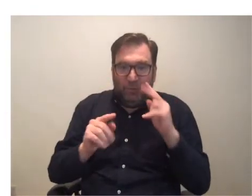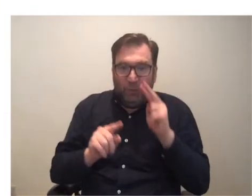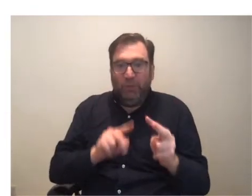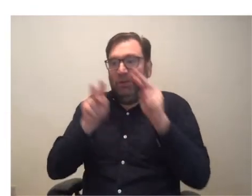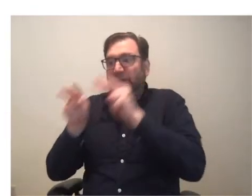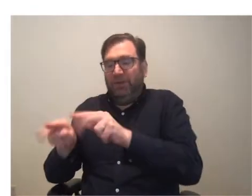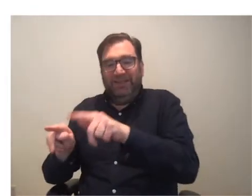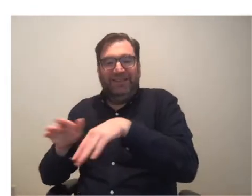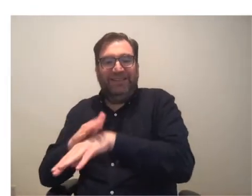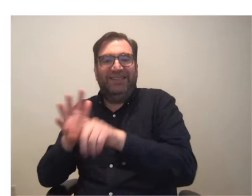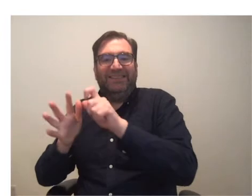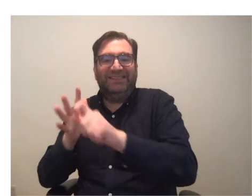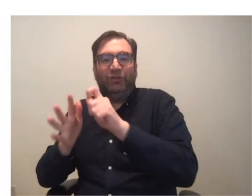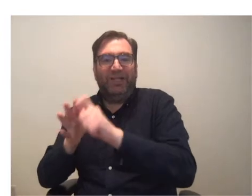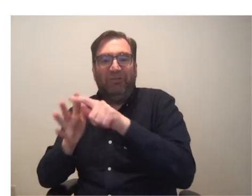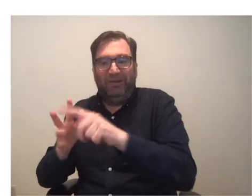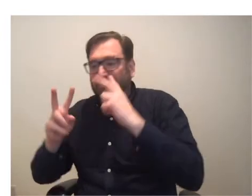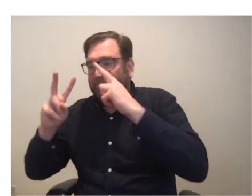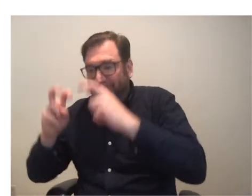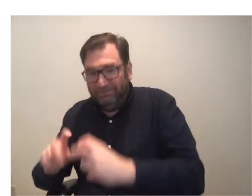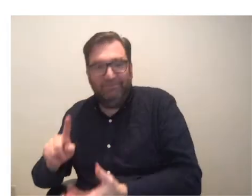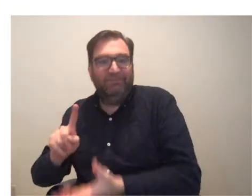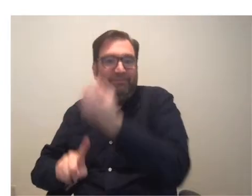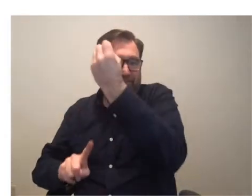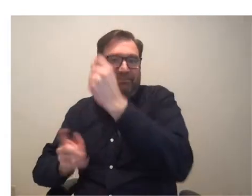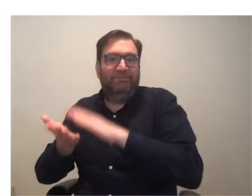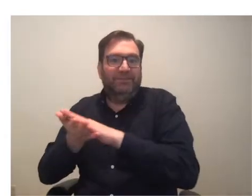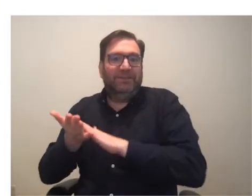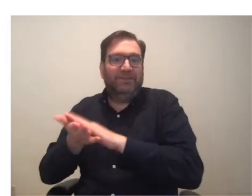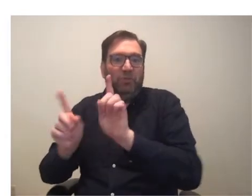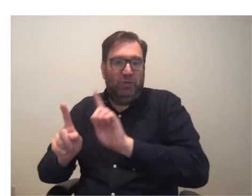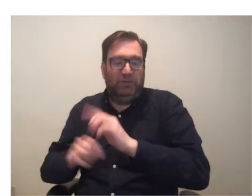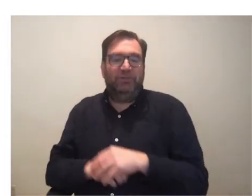and look up the remaining background words in the dictionary.